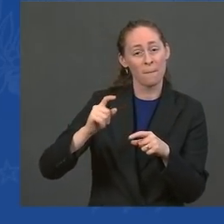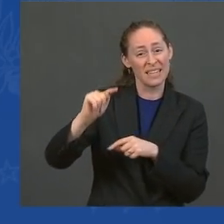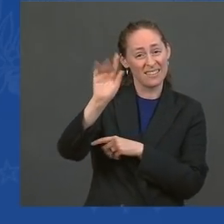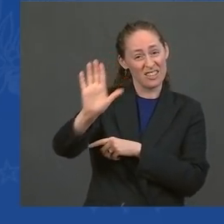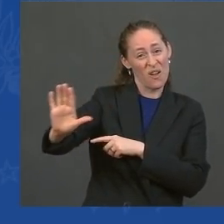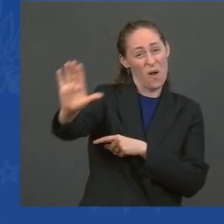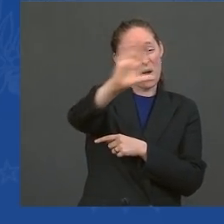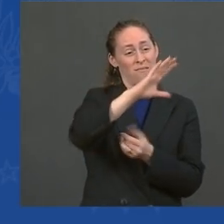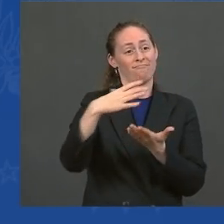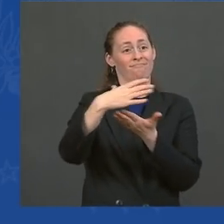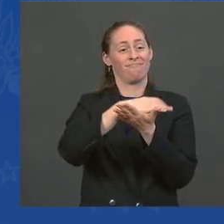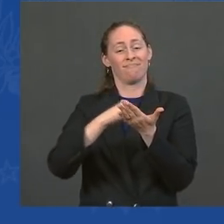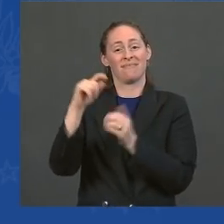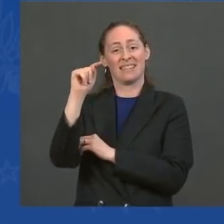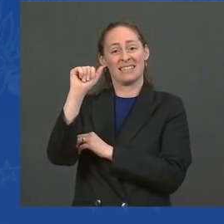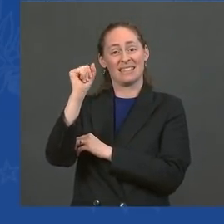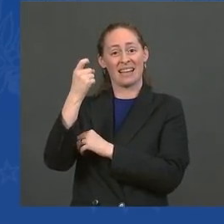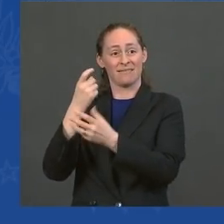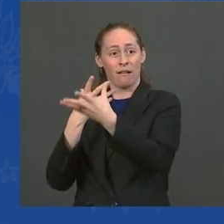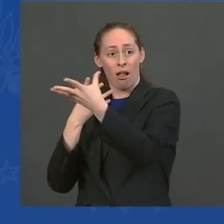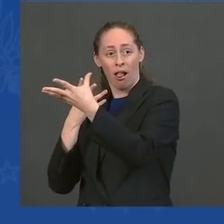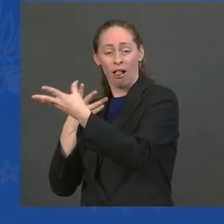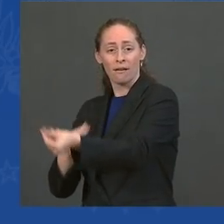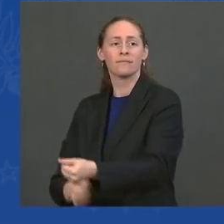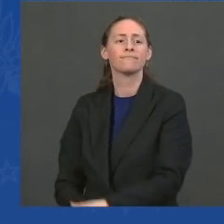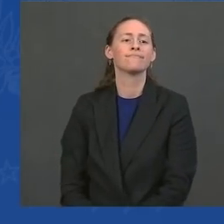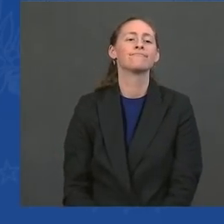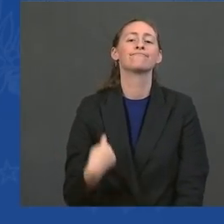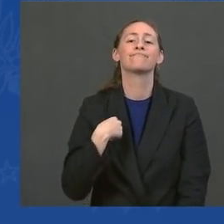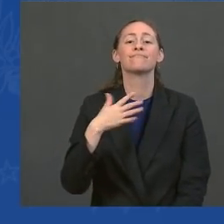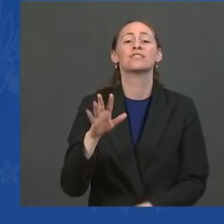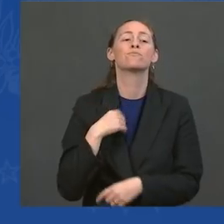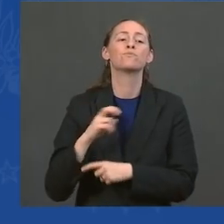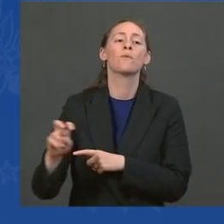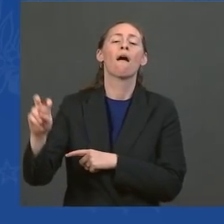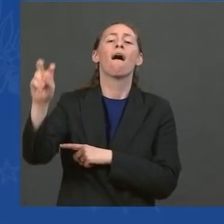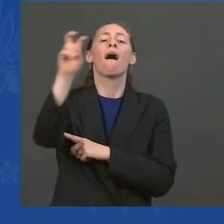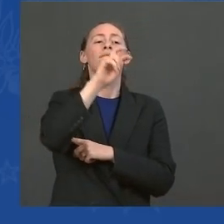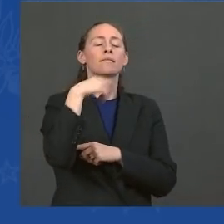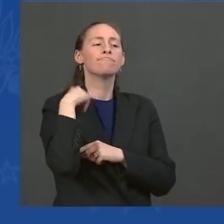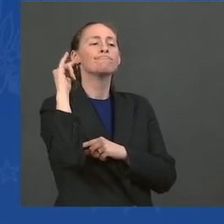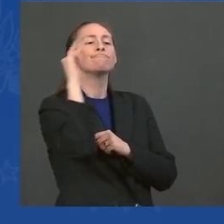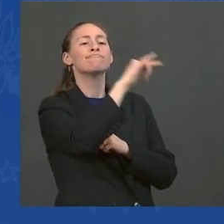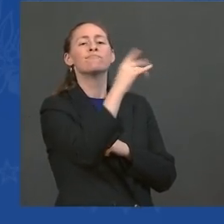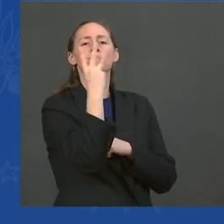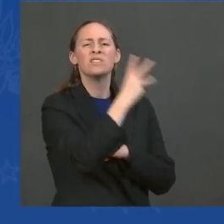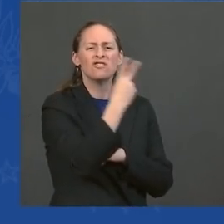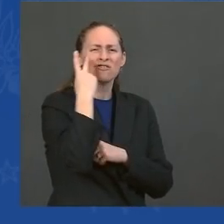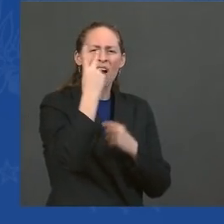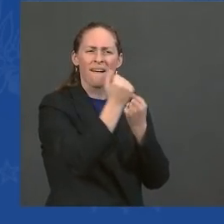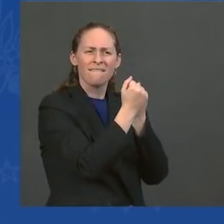I went all over the country. I went out West to the fires. You know, more has burned down in the Northwest